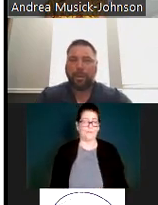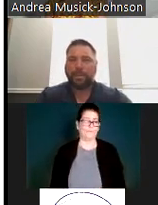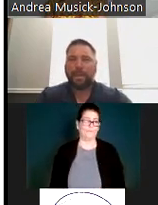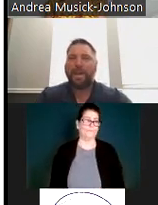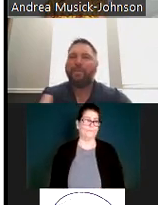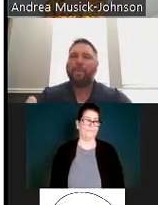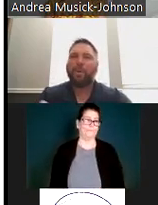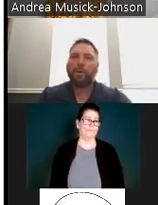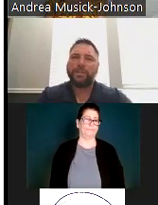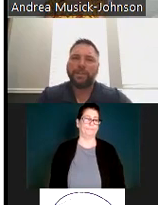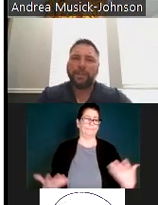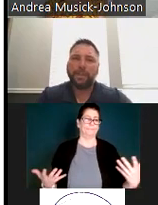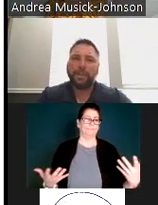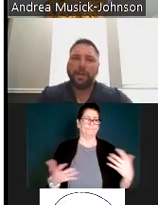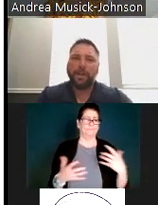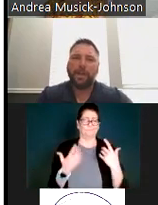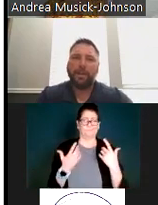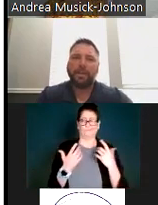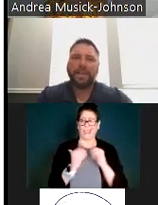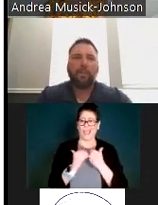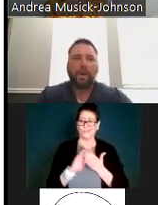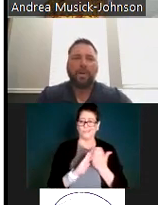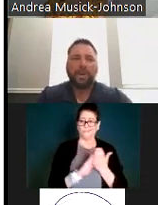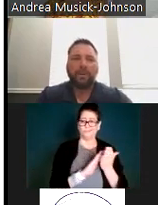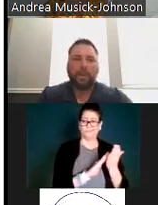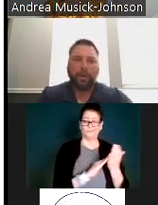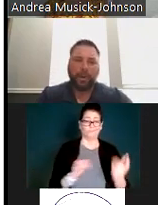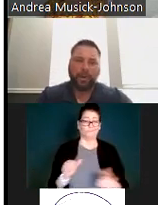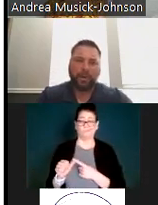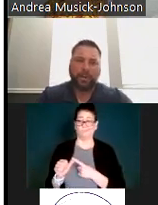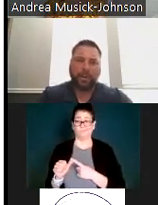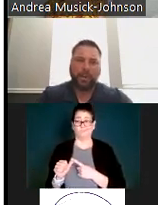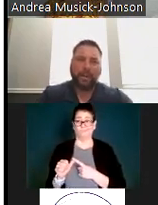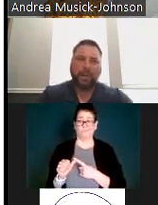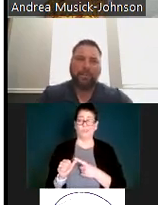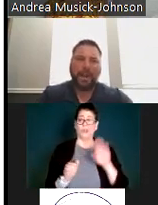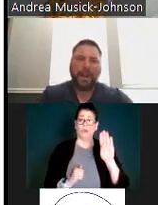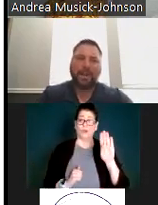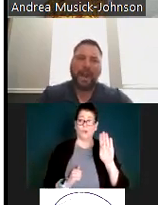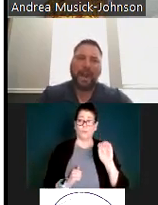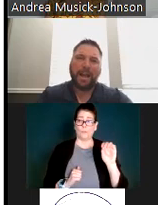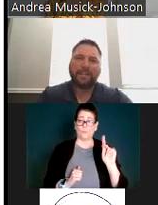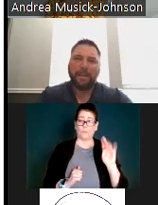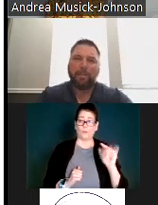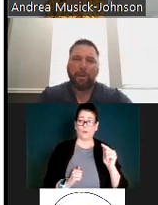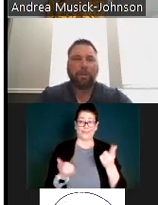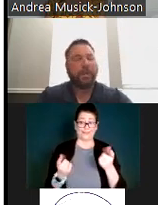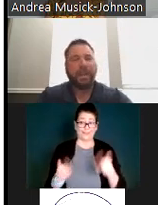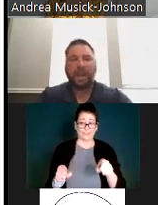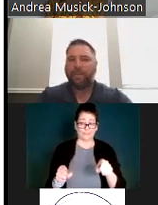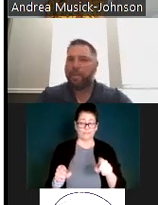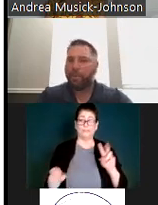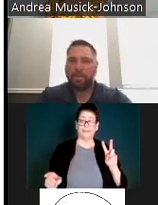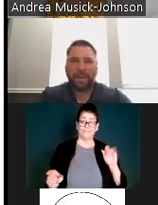Let's talk about how VINE works. Step one is when booking occurs. VINE has a portal in every booking